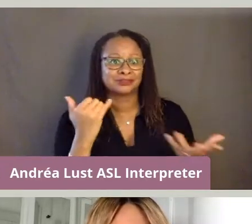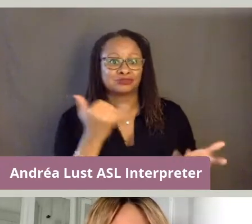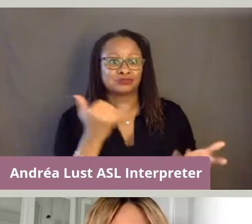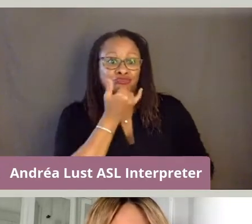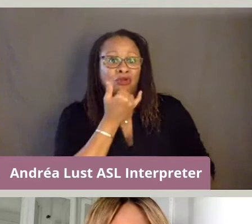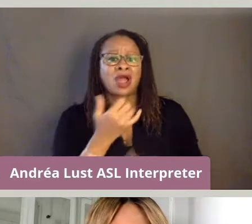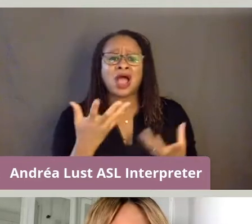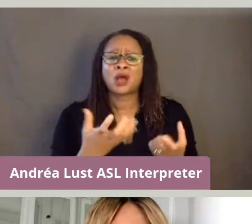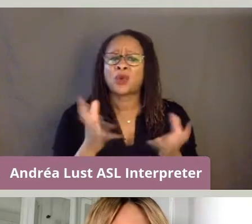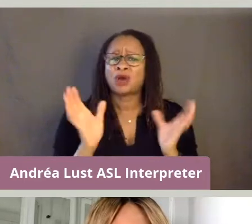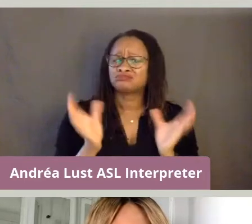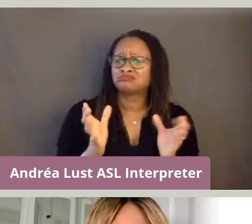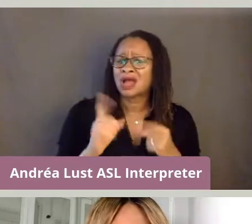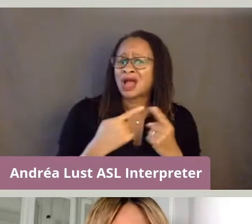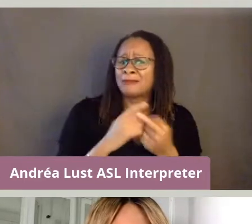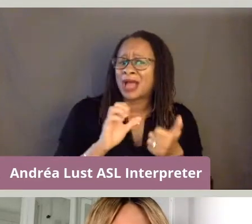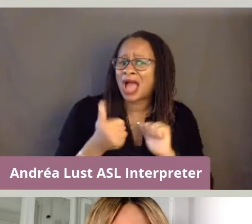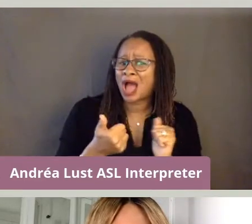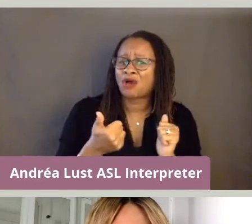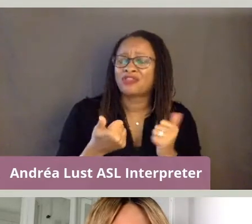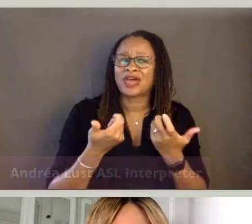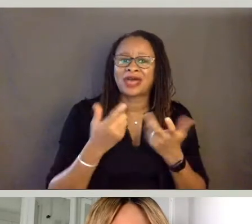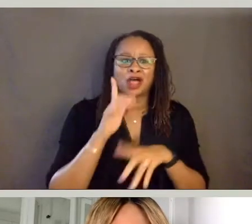about how that relates to the landscape of trans media,